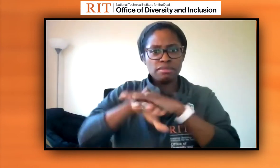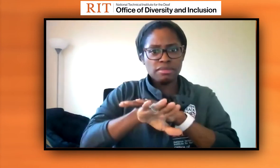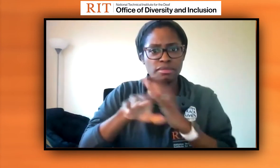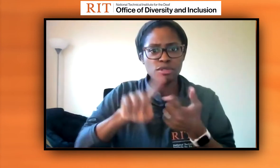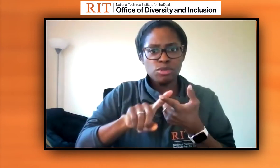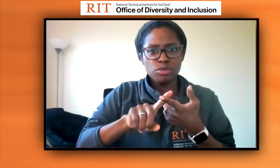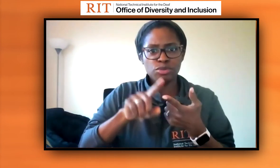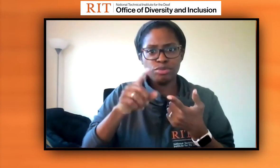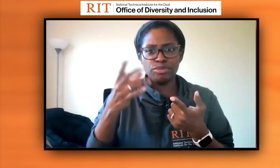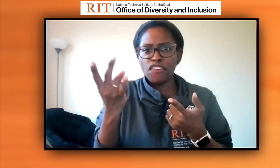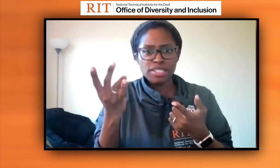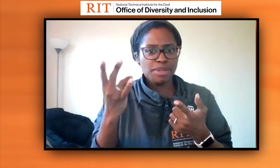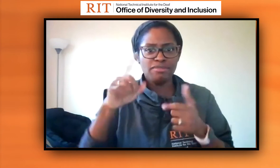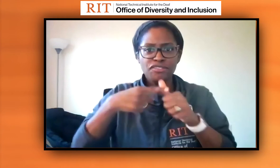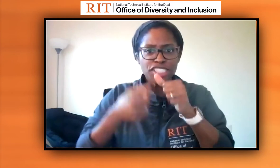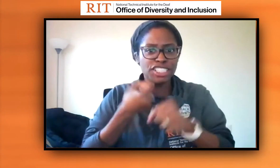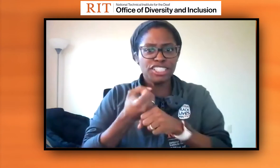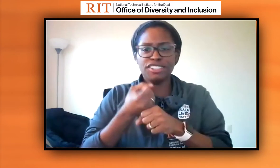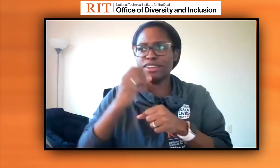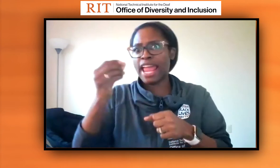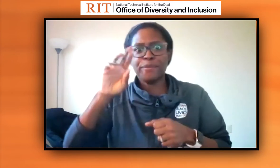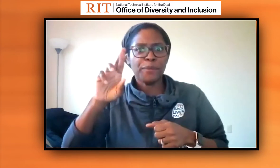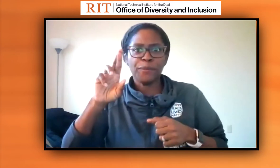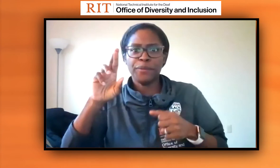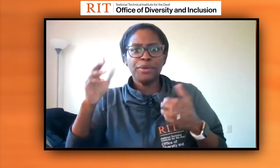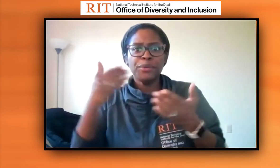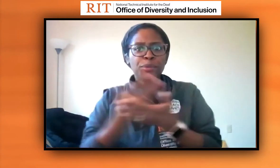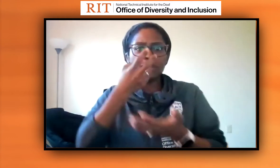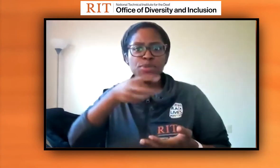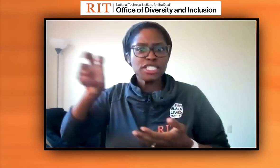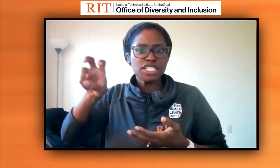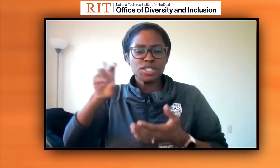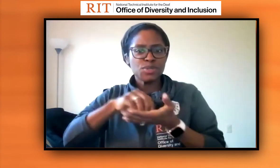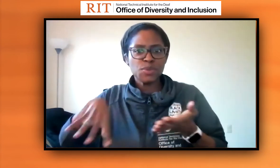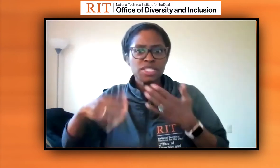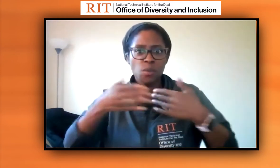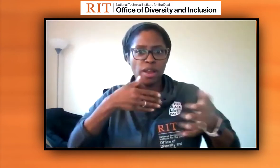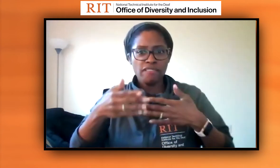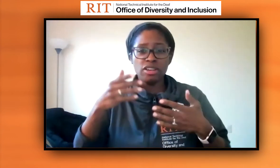is being on the front line with the students-- freshman, returners, etc.